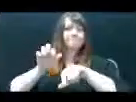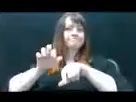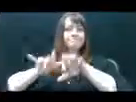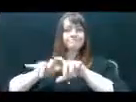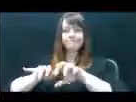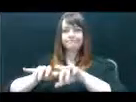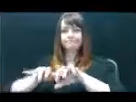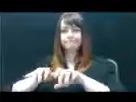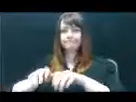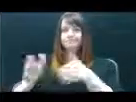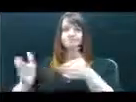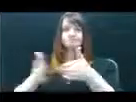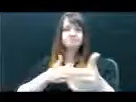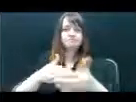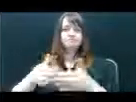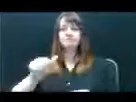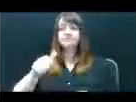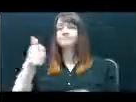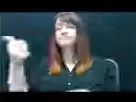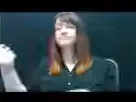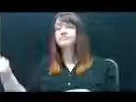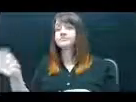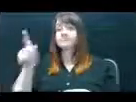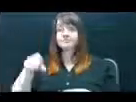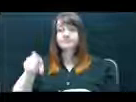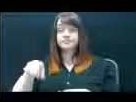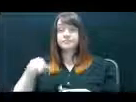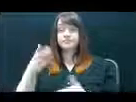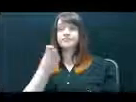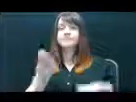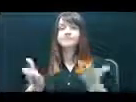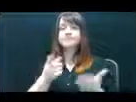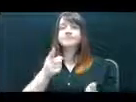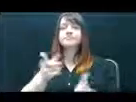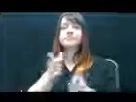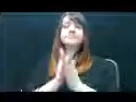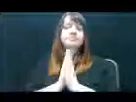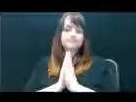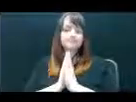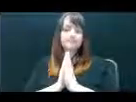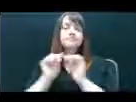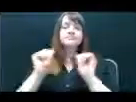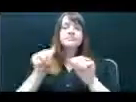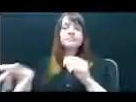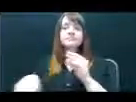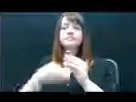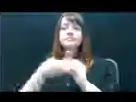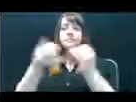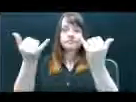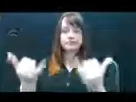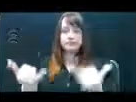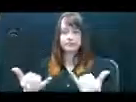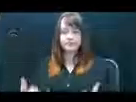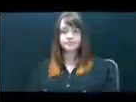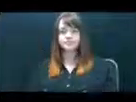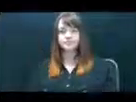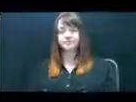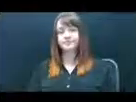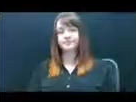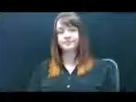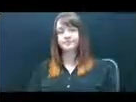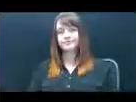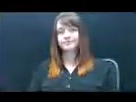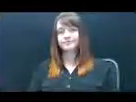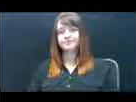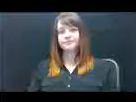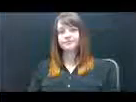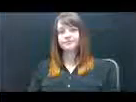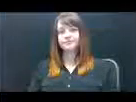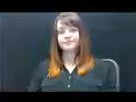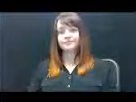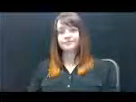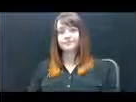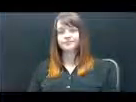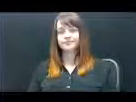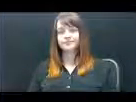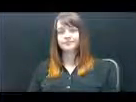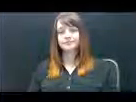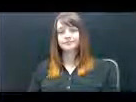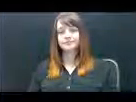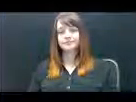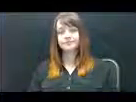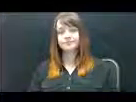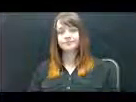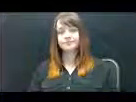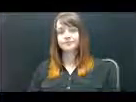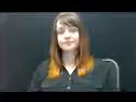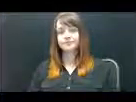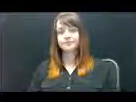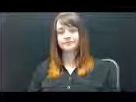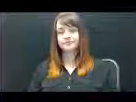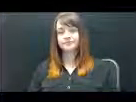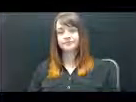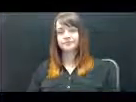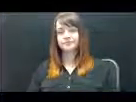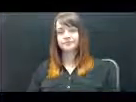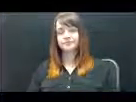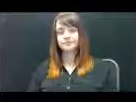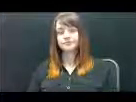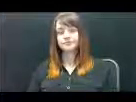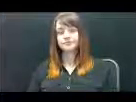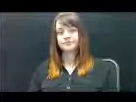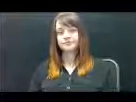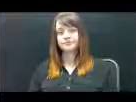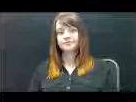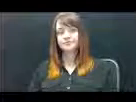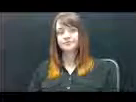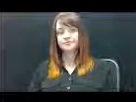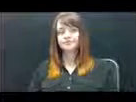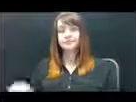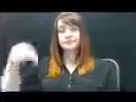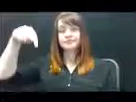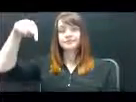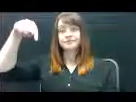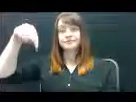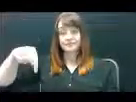needs in this field. Pressing the down arrow one more time will